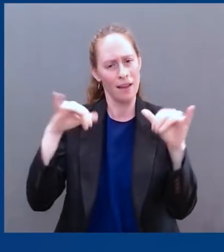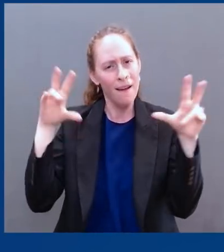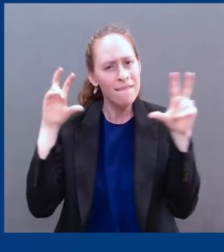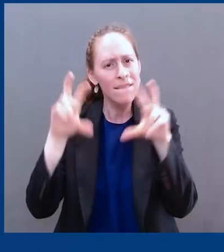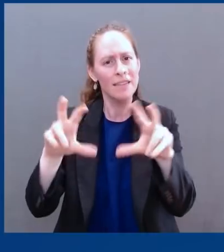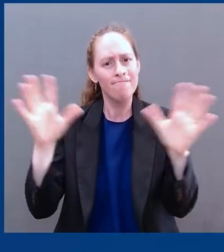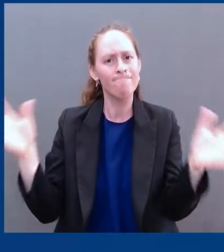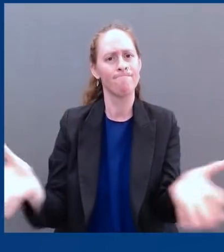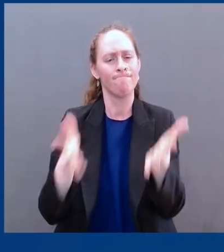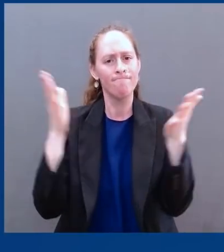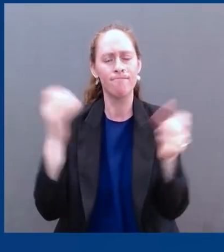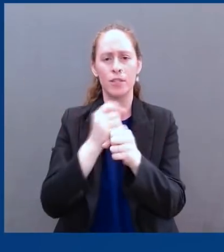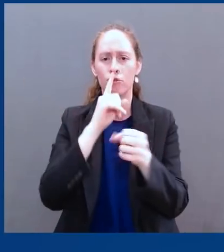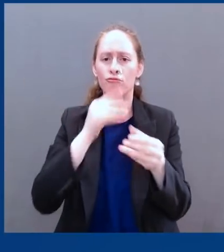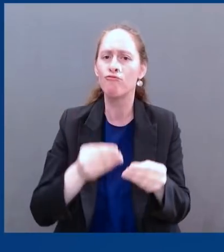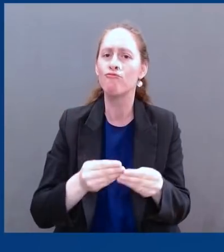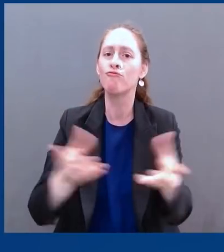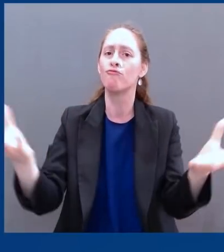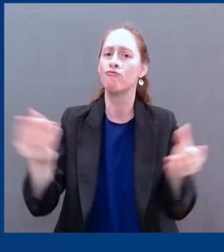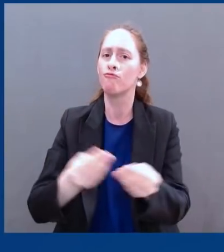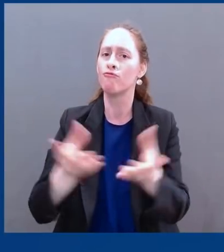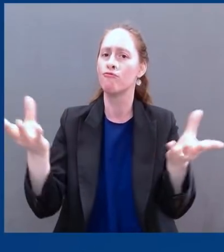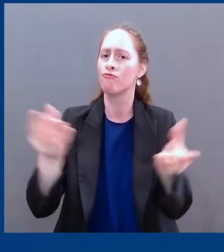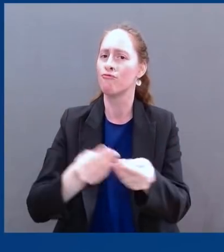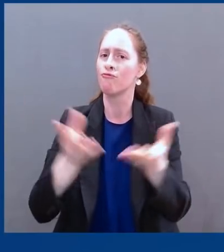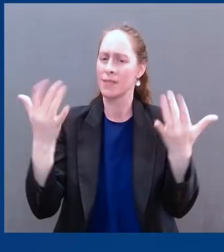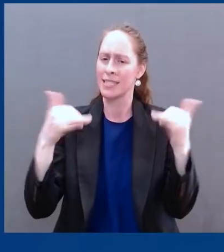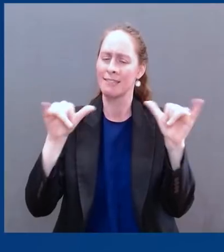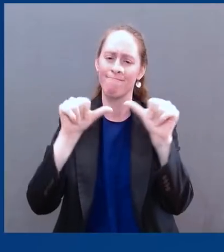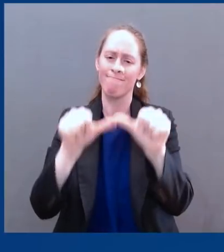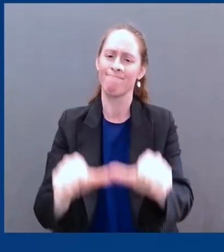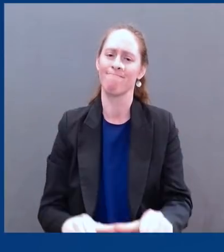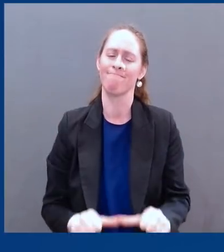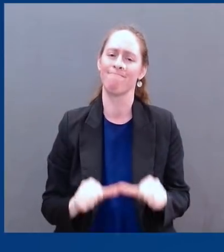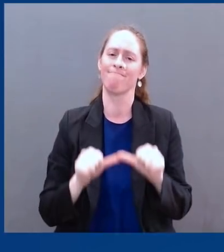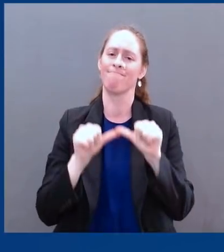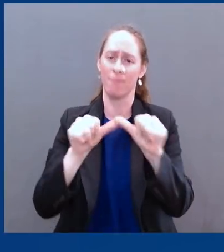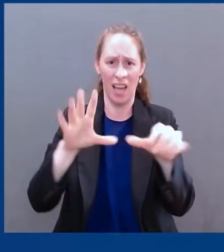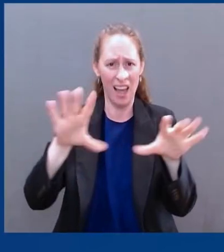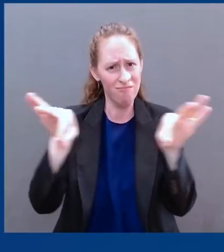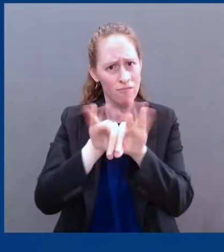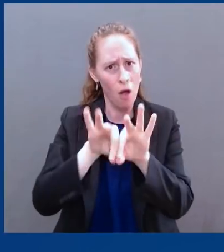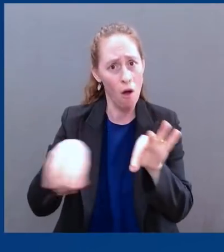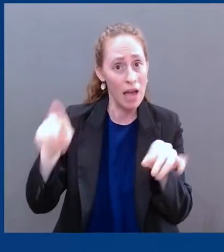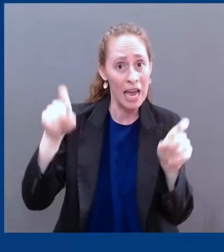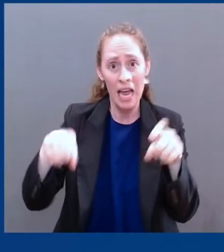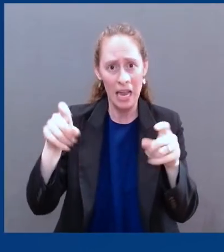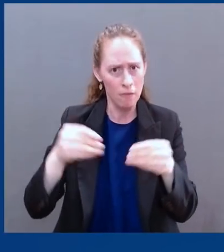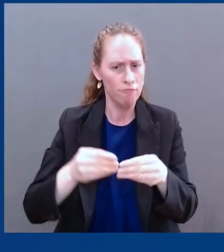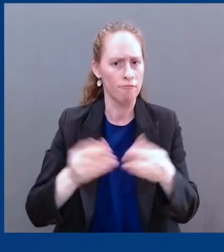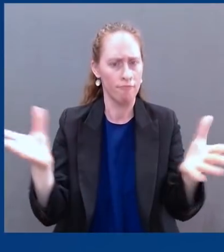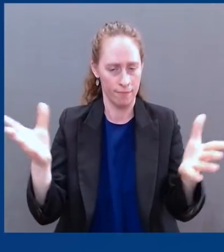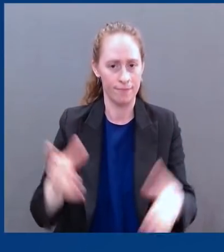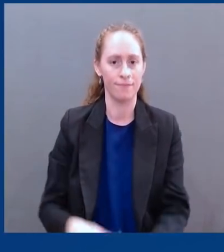when we need them remains critical. I know Jeff and the Secretary will talk more about the consequences of funding,